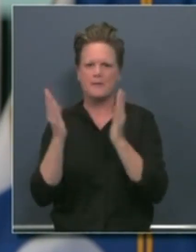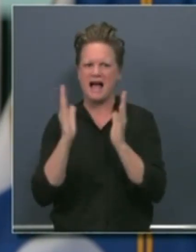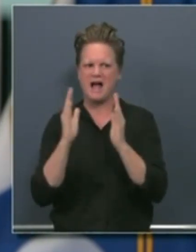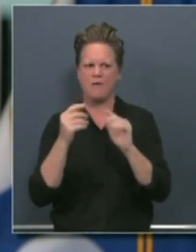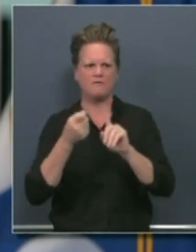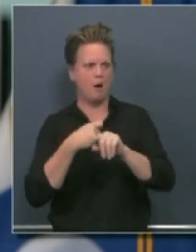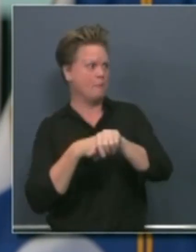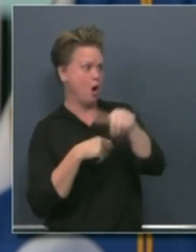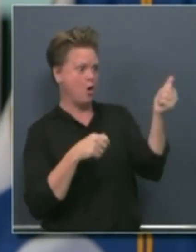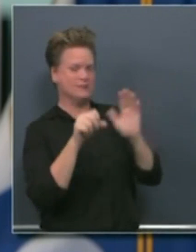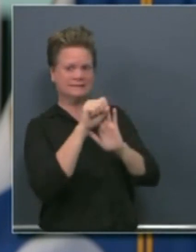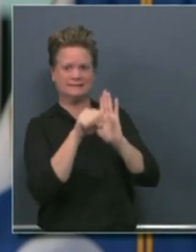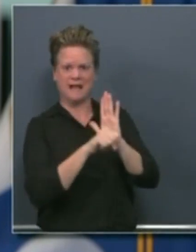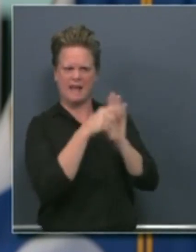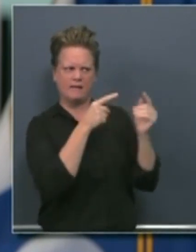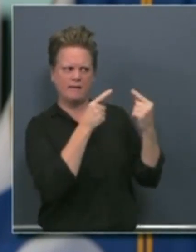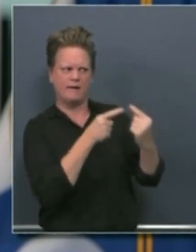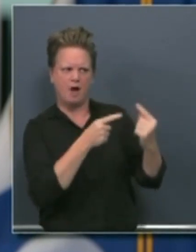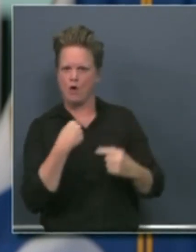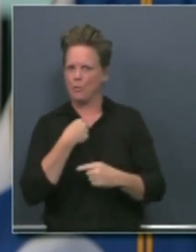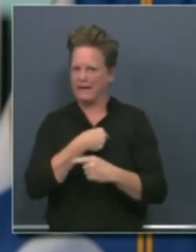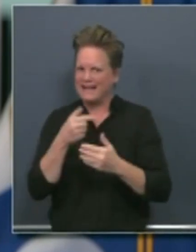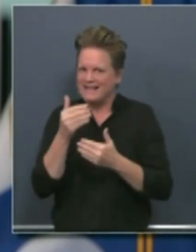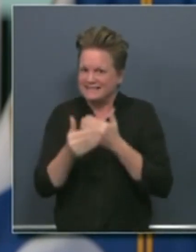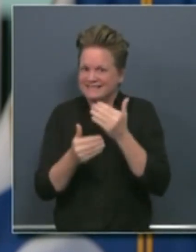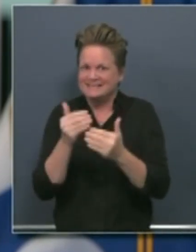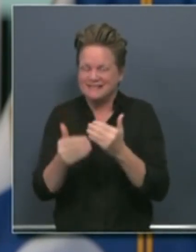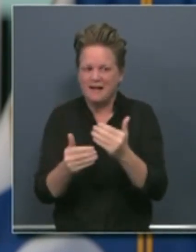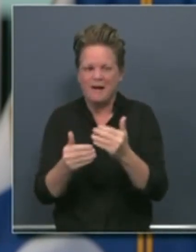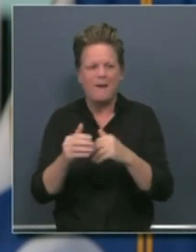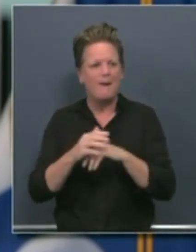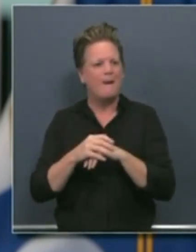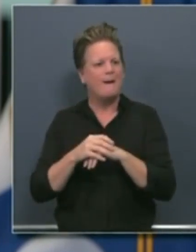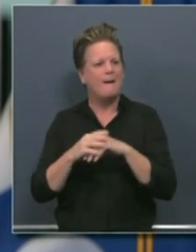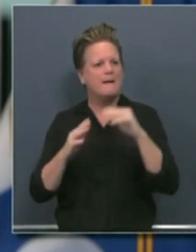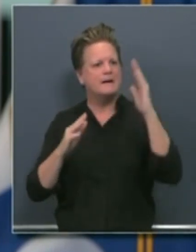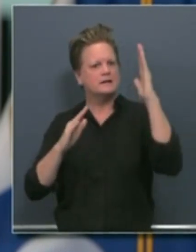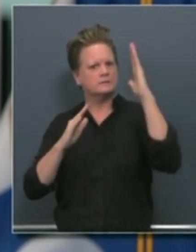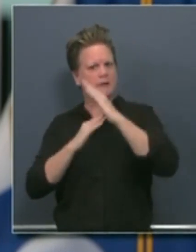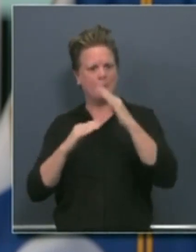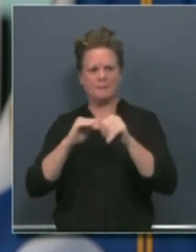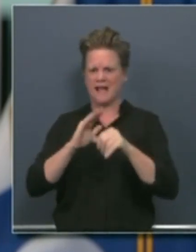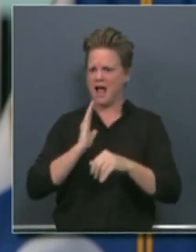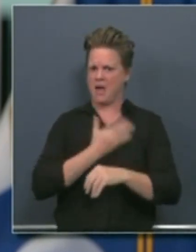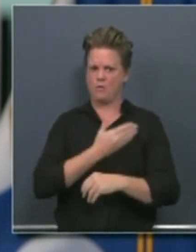SUBSTANTIALLY, OUTPERFORMING THE REST OF THE NATION. IN SO MANY WAYS IN THE LAST. 5 OR 6